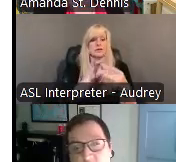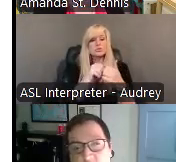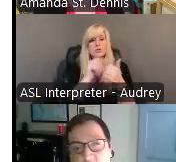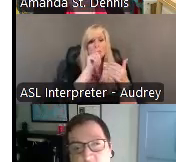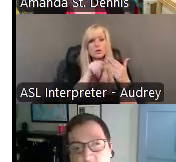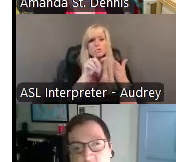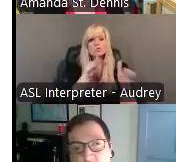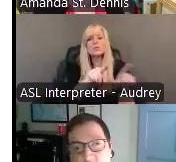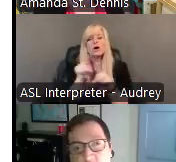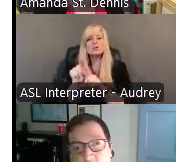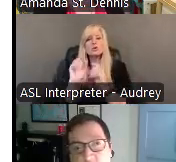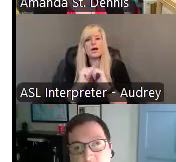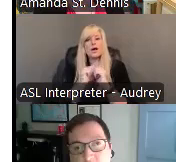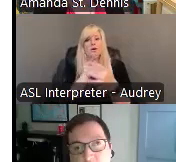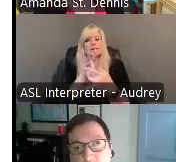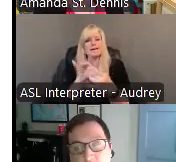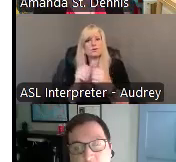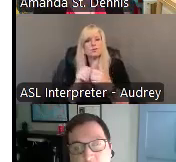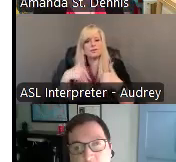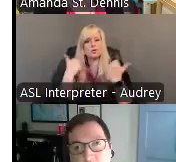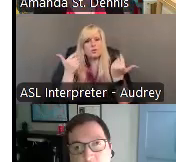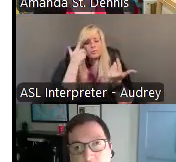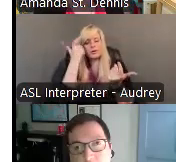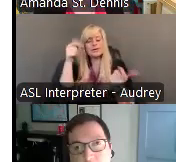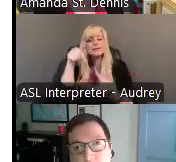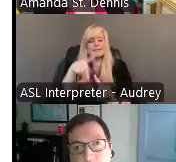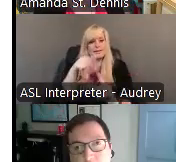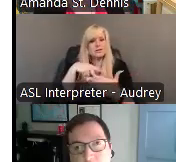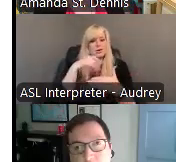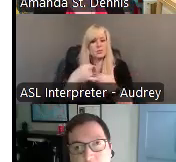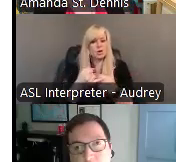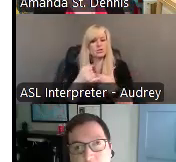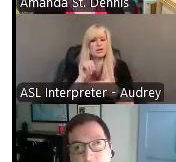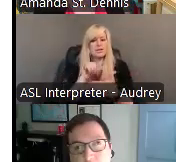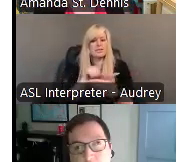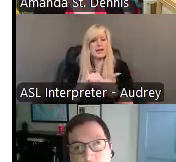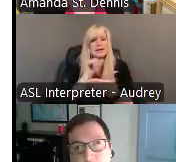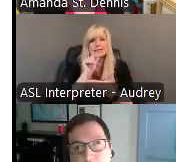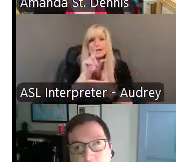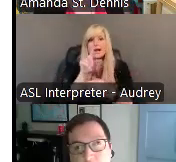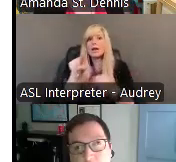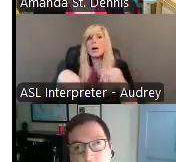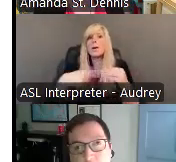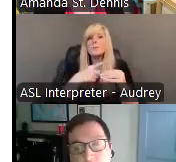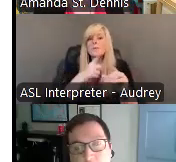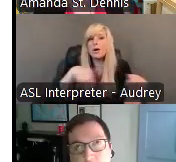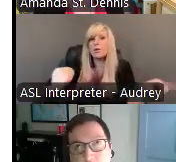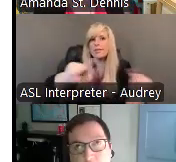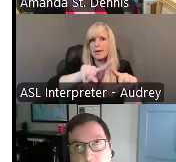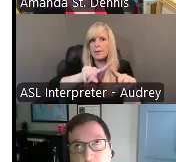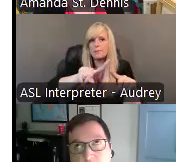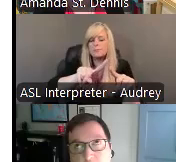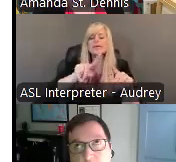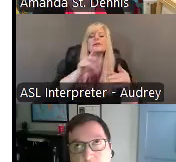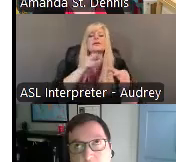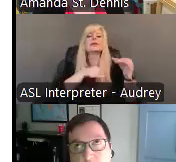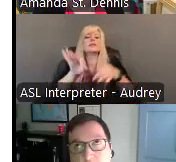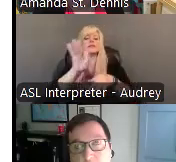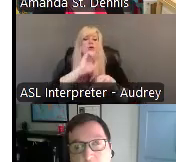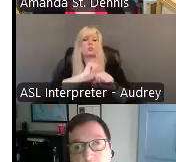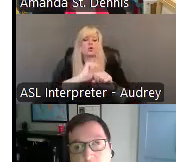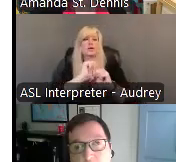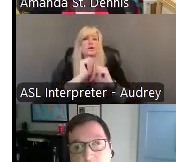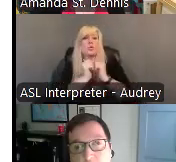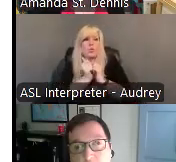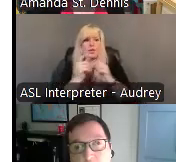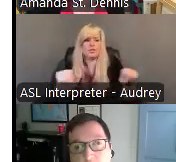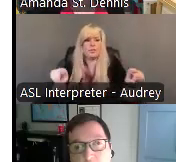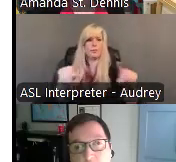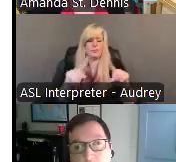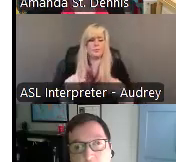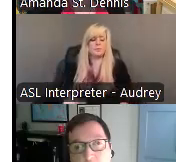connect with youth. As this is a project that is not about them but doing this work with them.